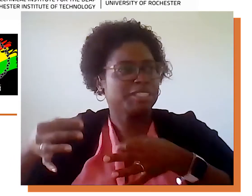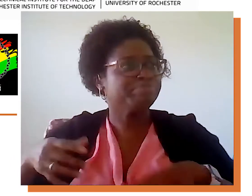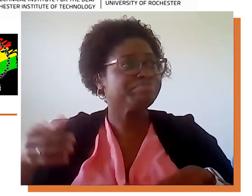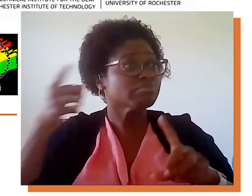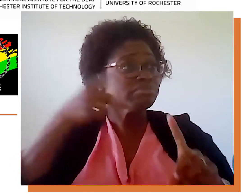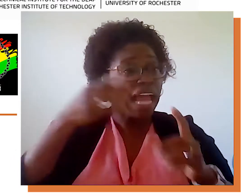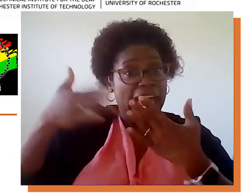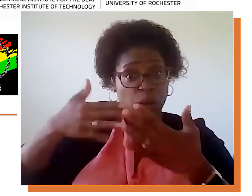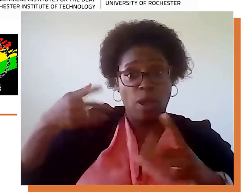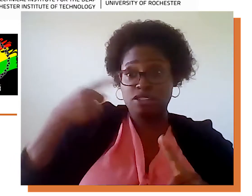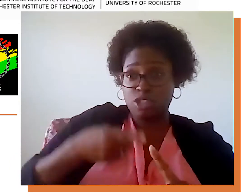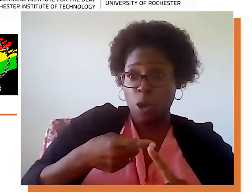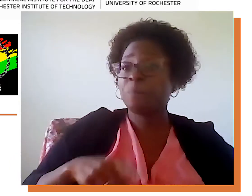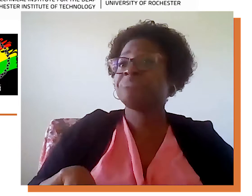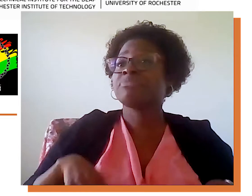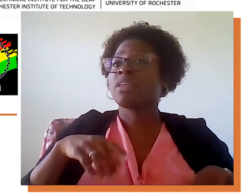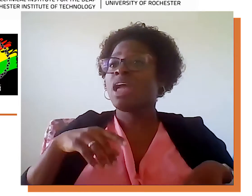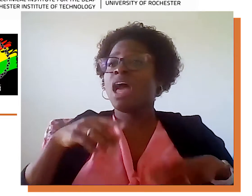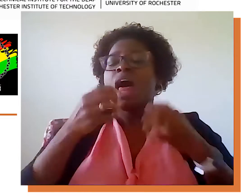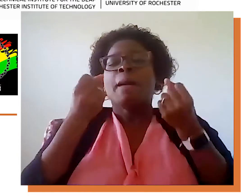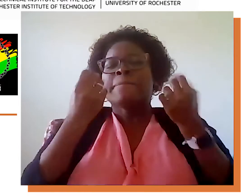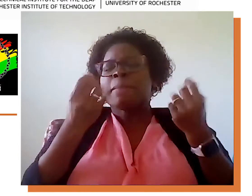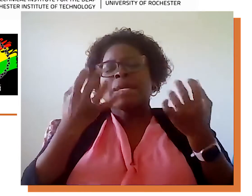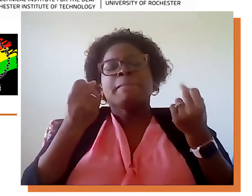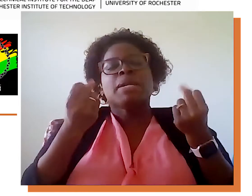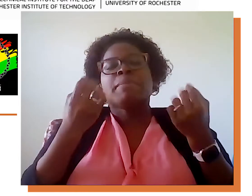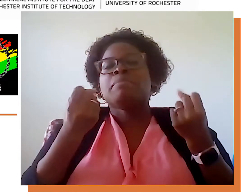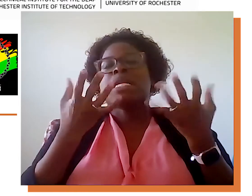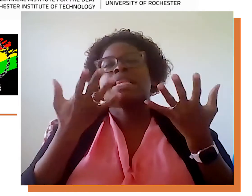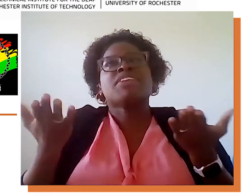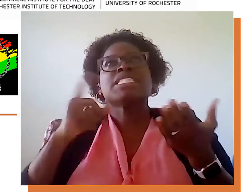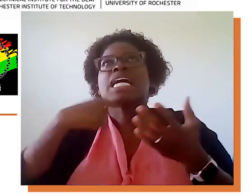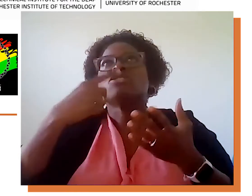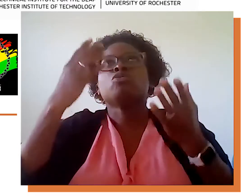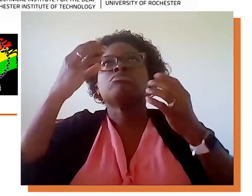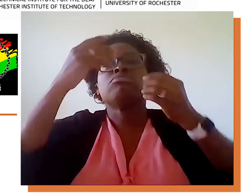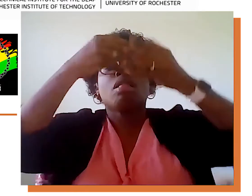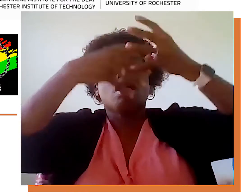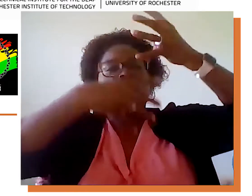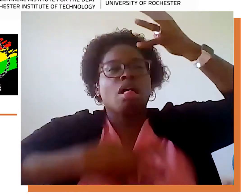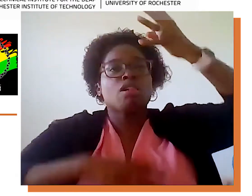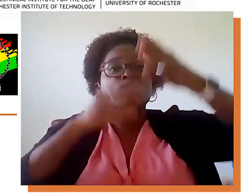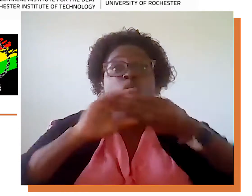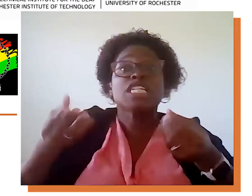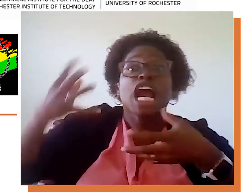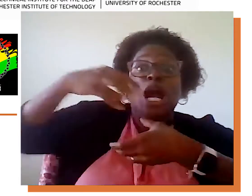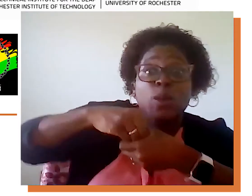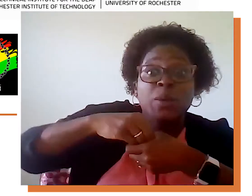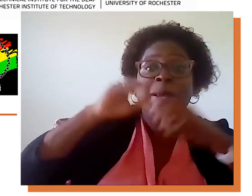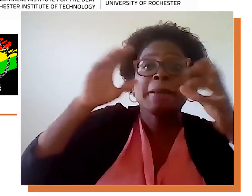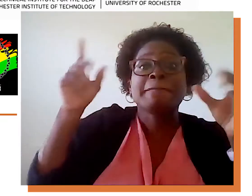So, E.Y.F. was really a significant factor and experience in me making my decision to attend.